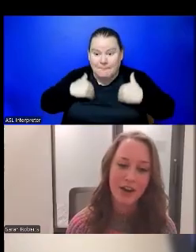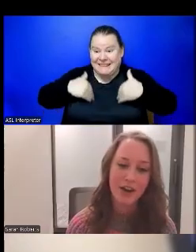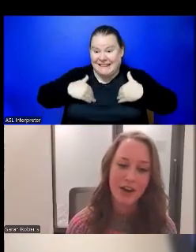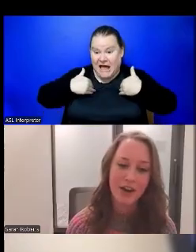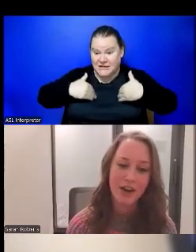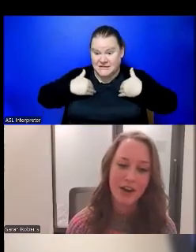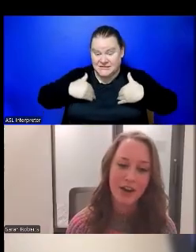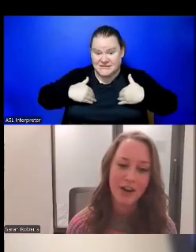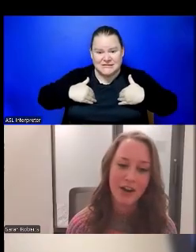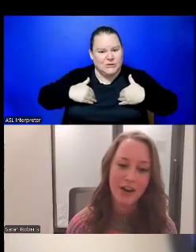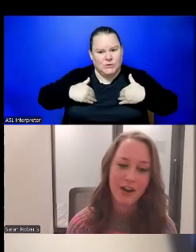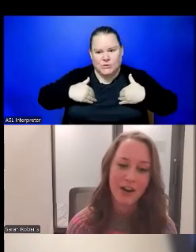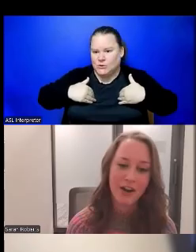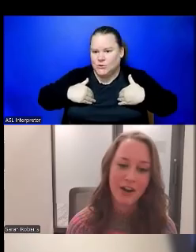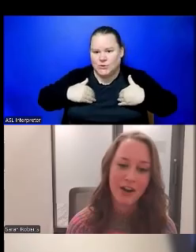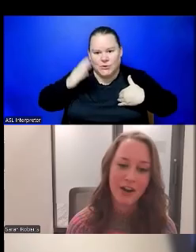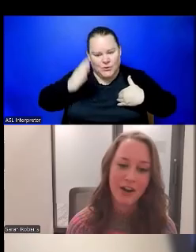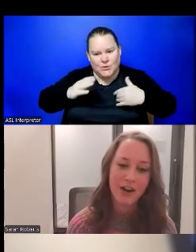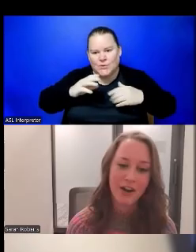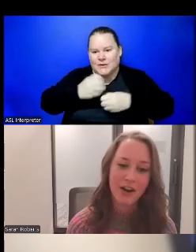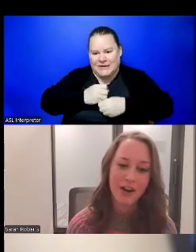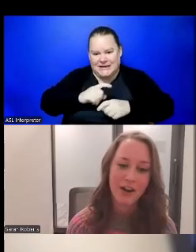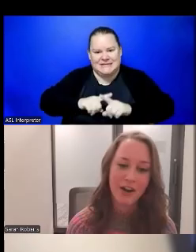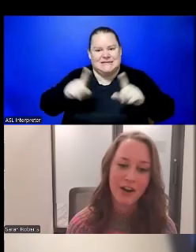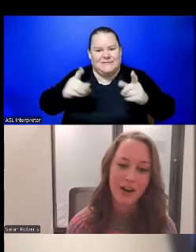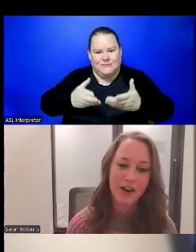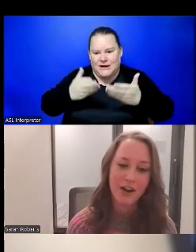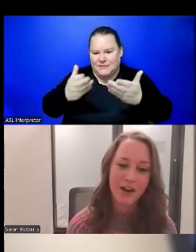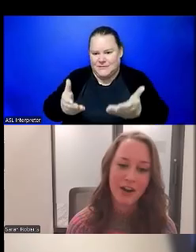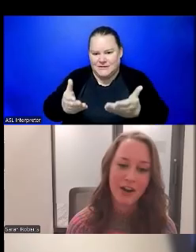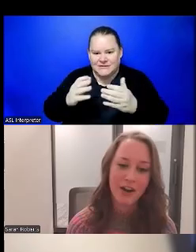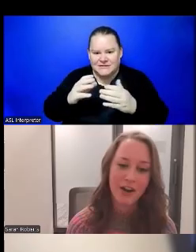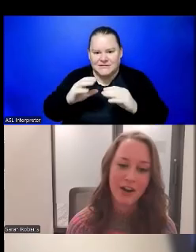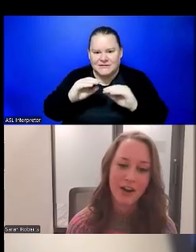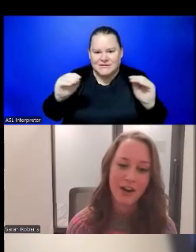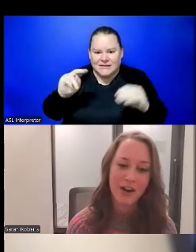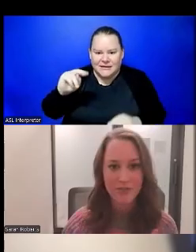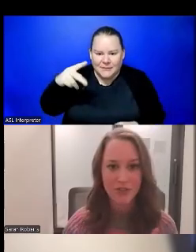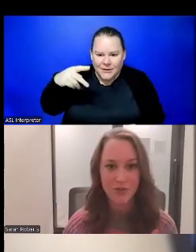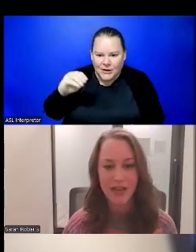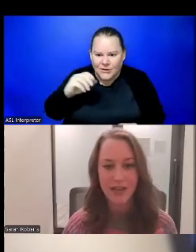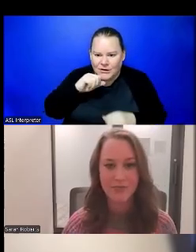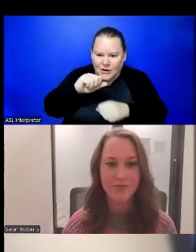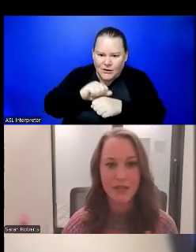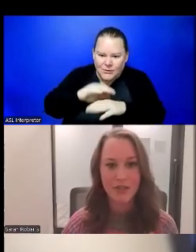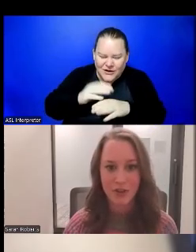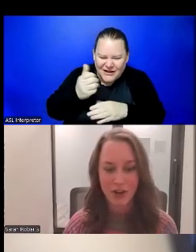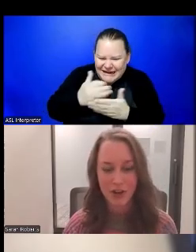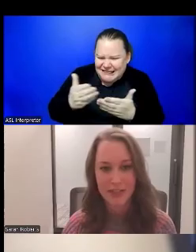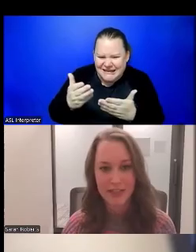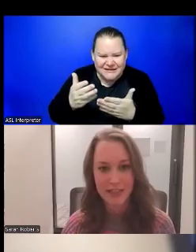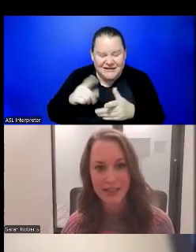recommendations. You know, nothing in po we're not going to work on anything. And then you have to wait much longer than to